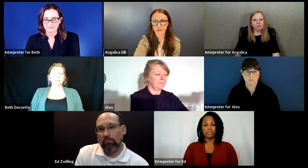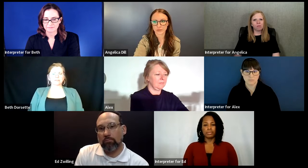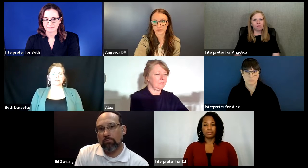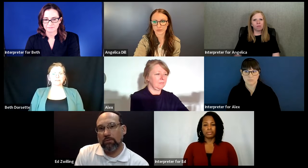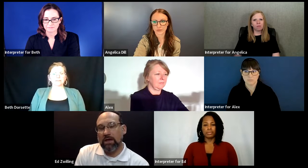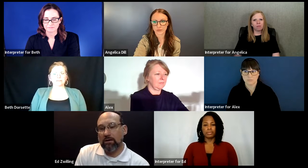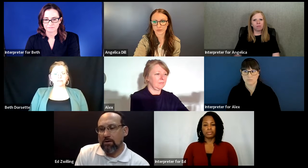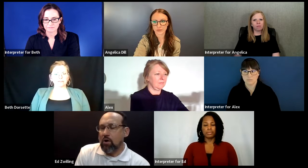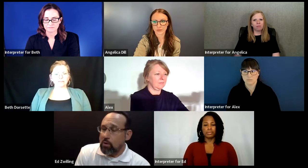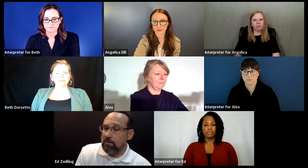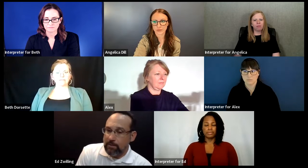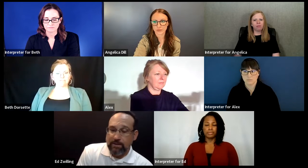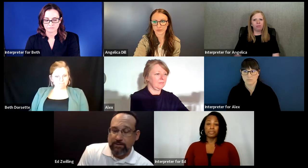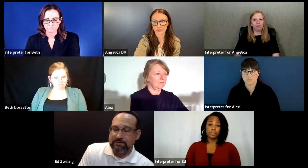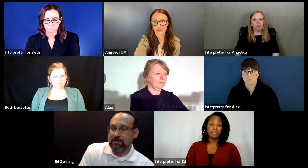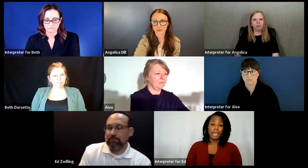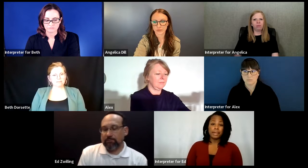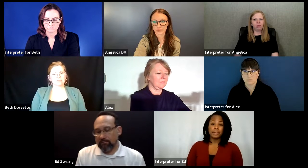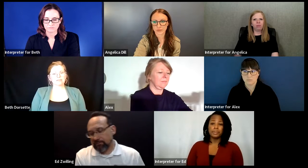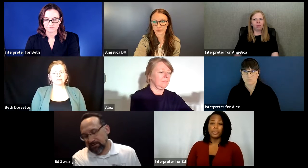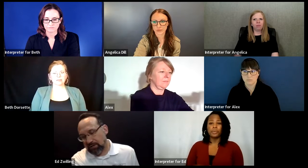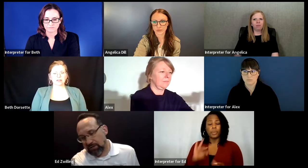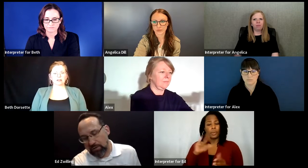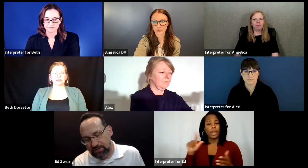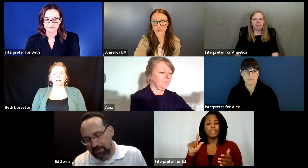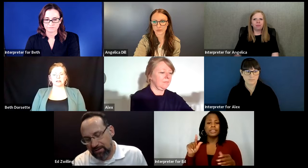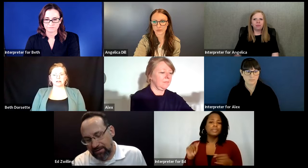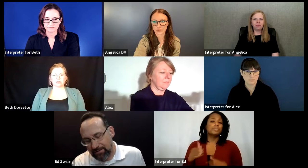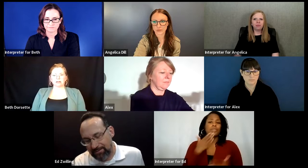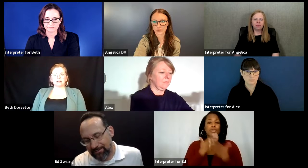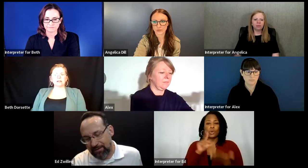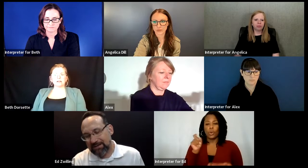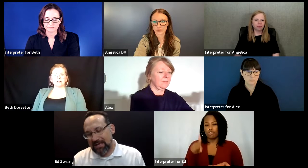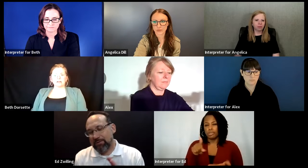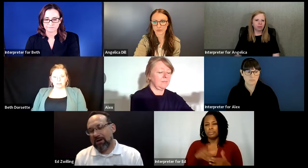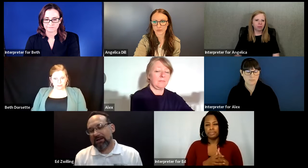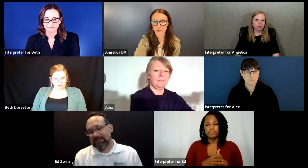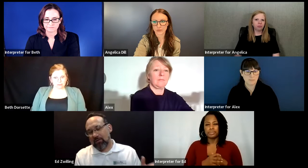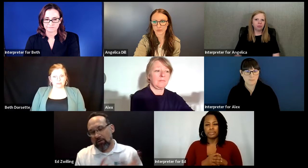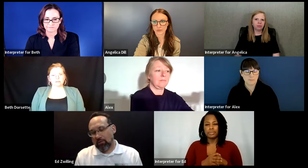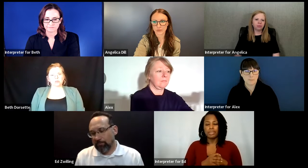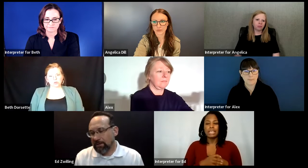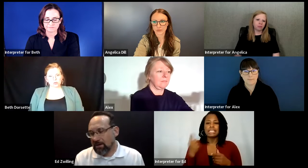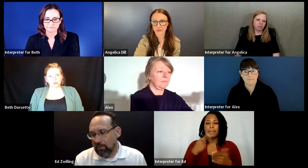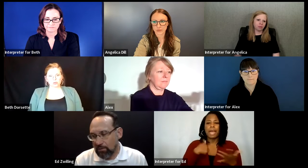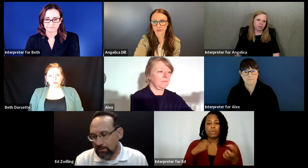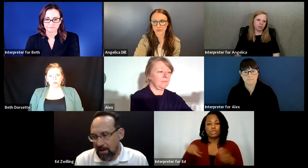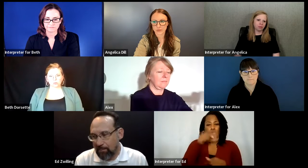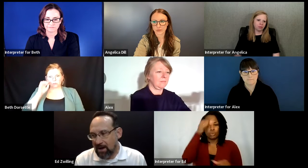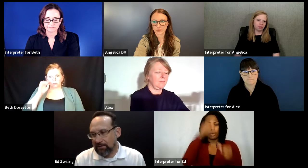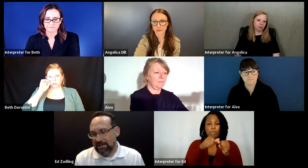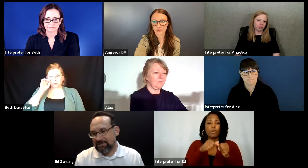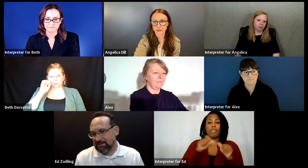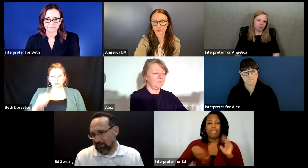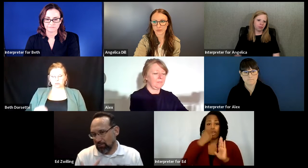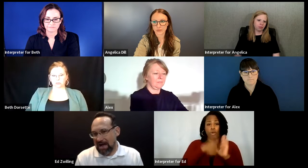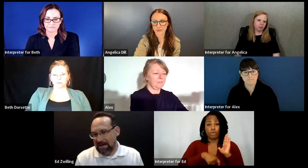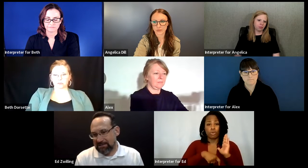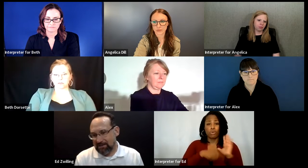The good thing to keep in mind those cases were under things that arise